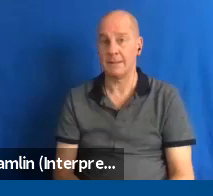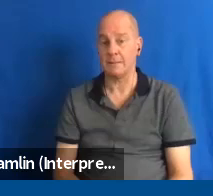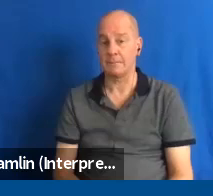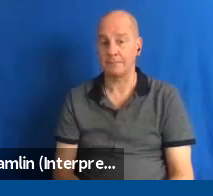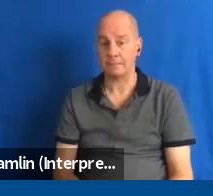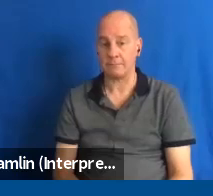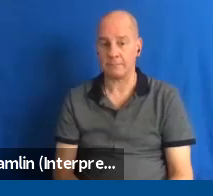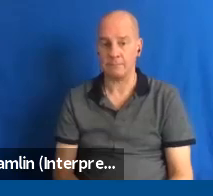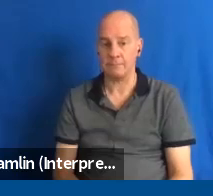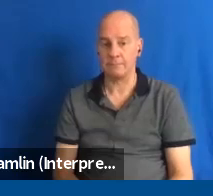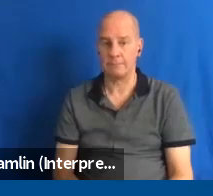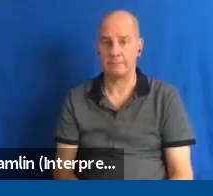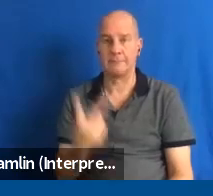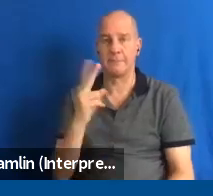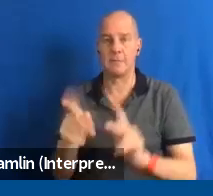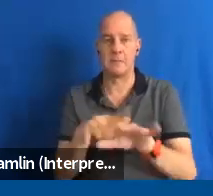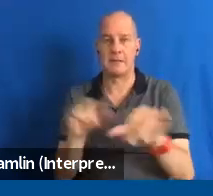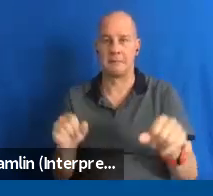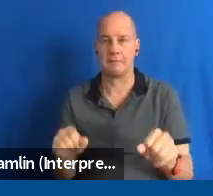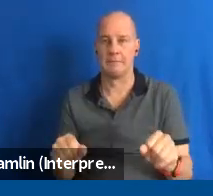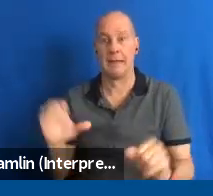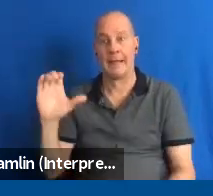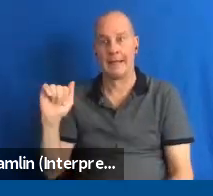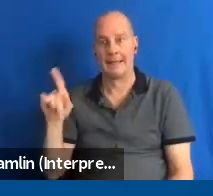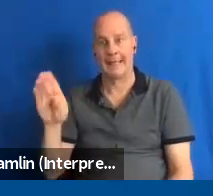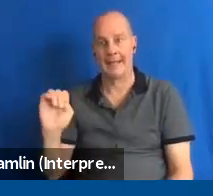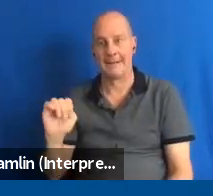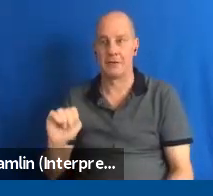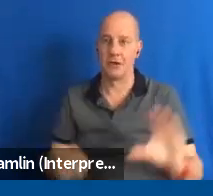Hey, Lewis, this is Candice... go ahead, Charlotte.